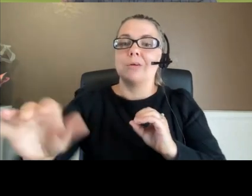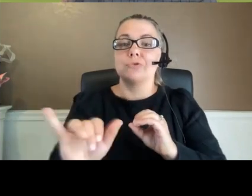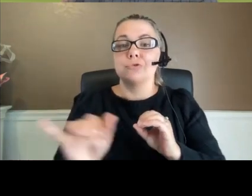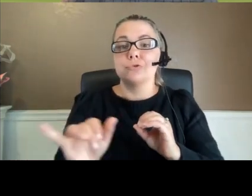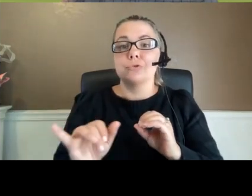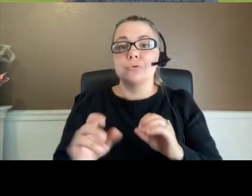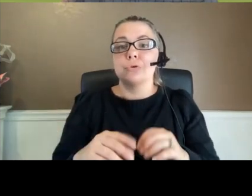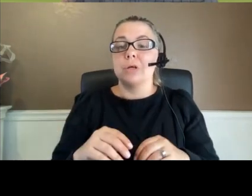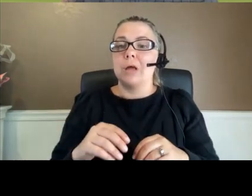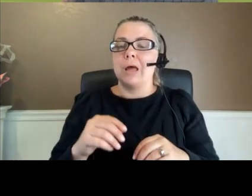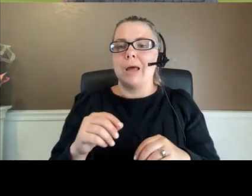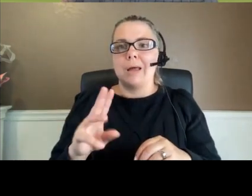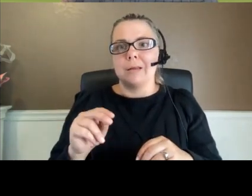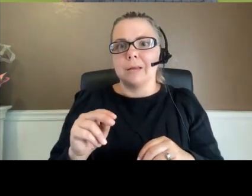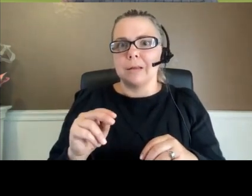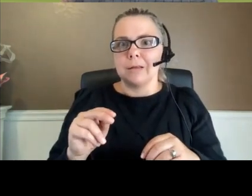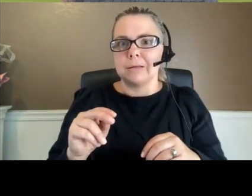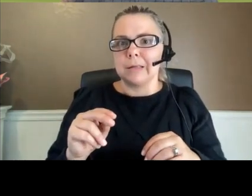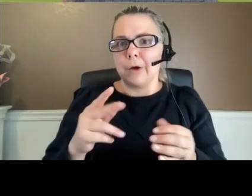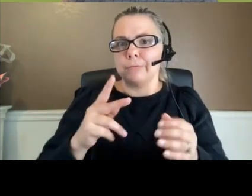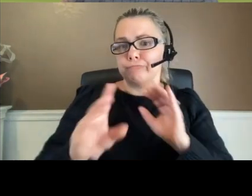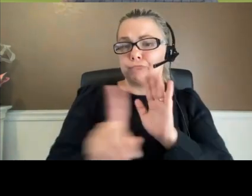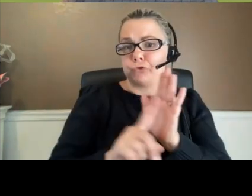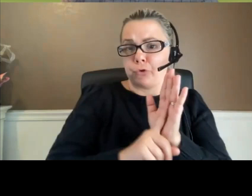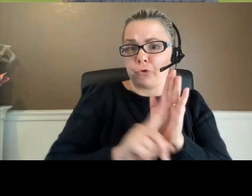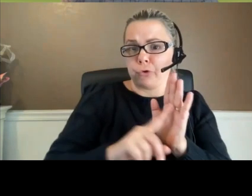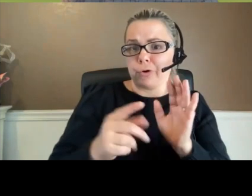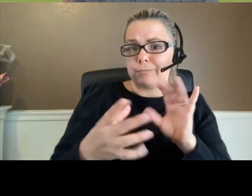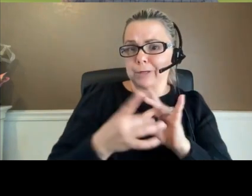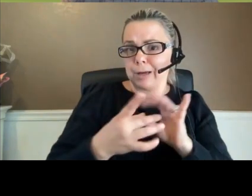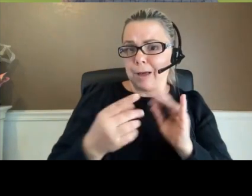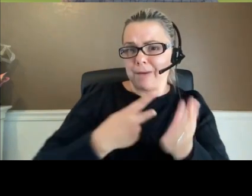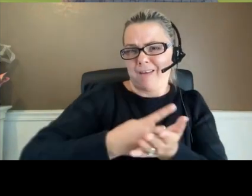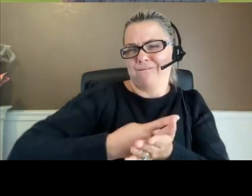is a failure and you cannot have it. It's saying this is longer than usual, maybe you want to look